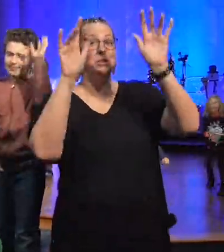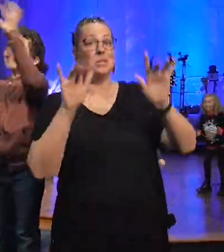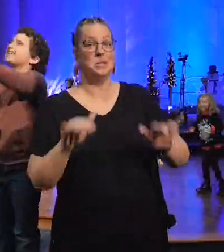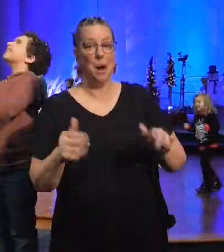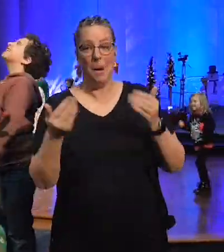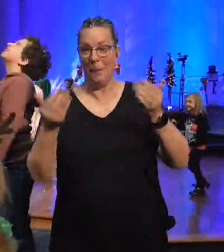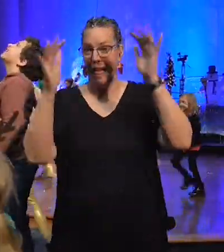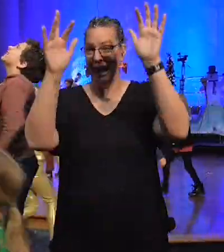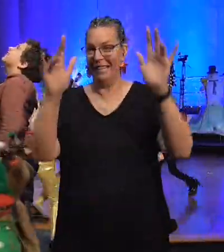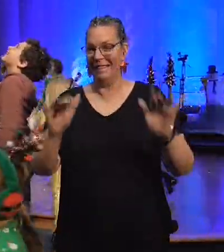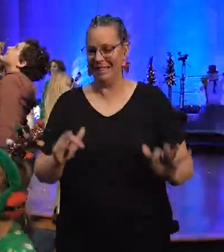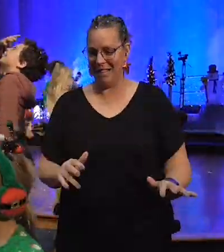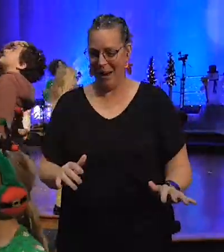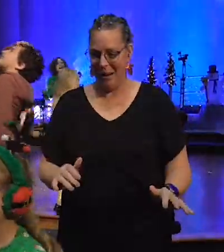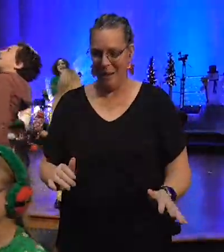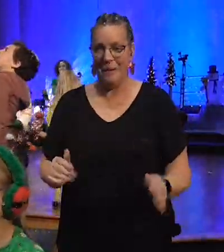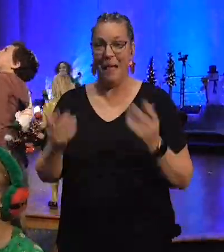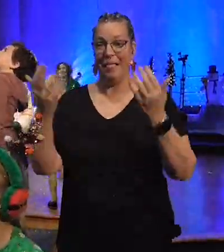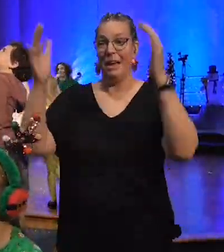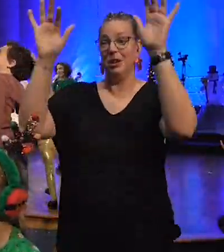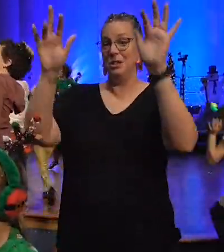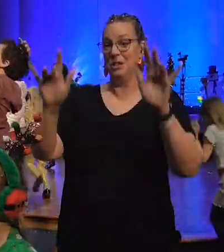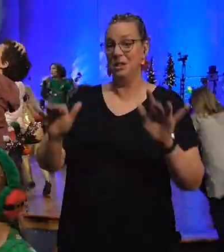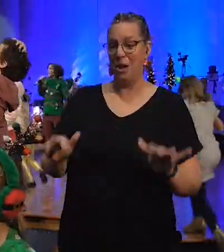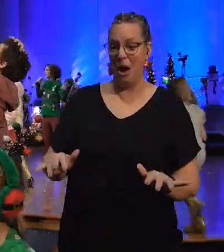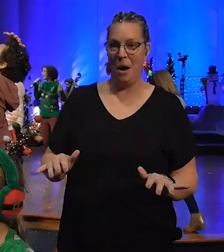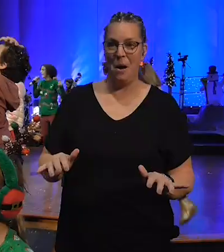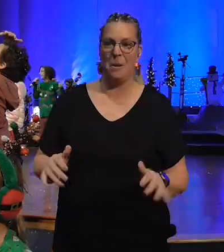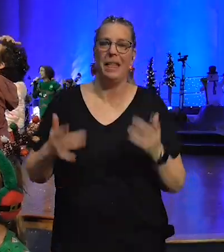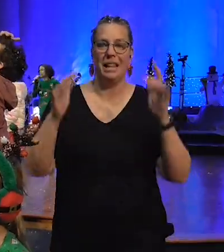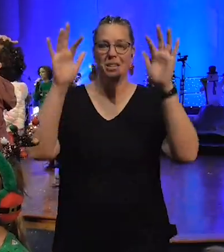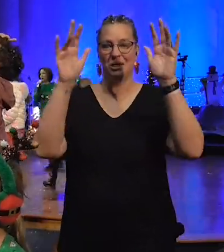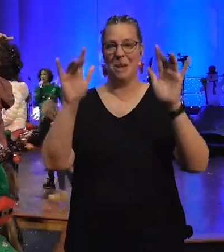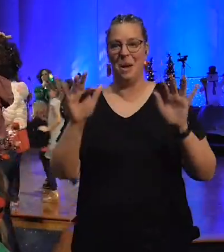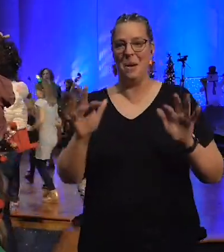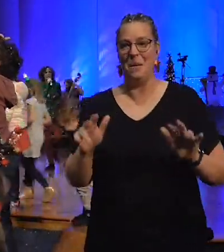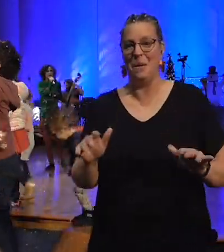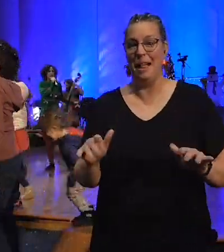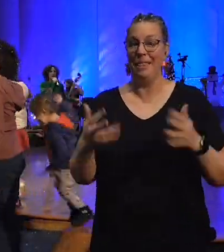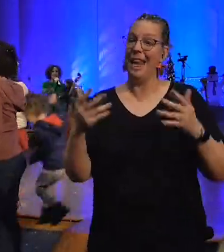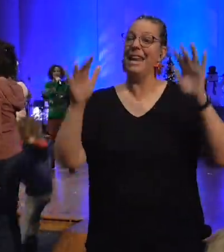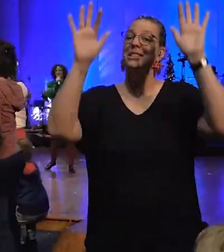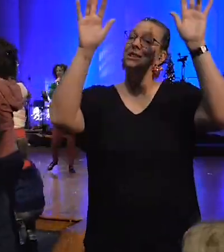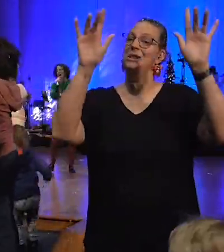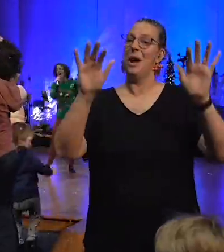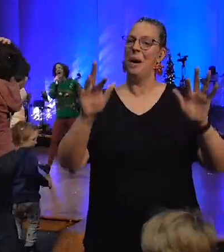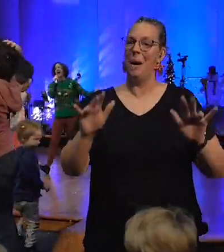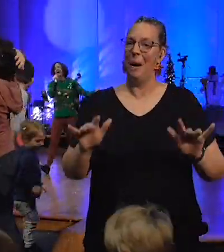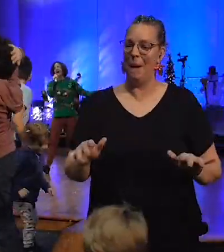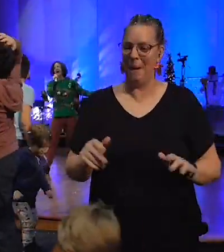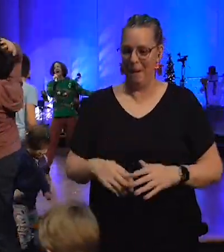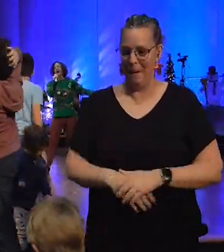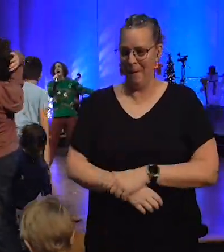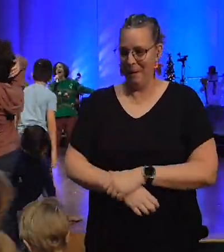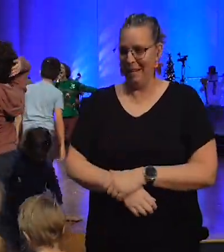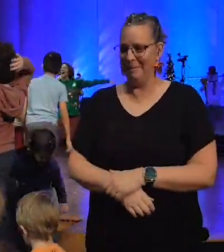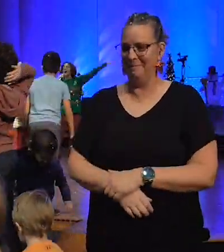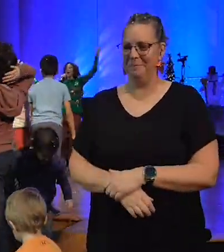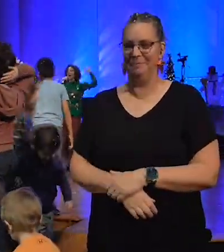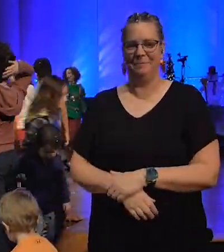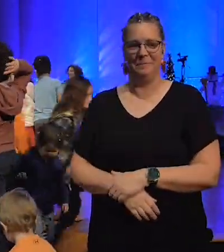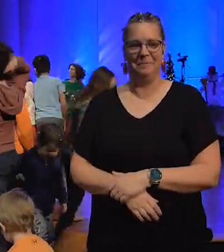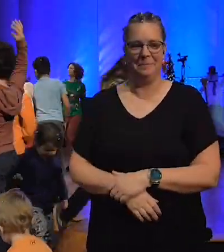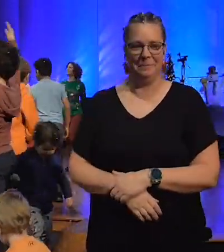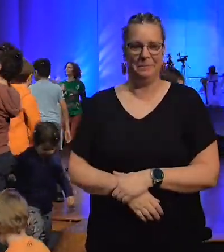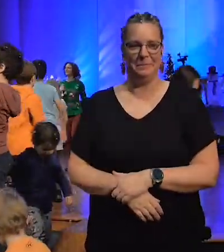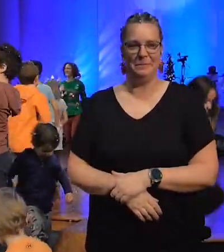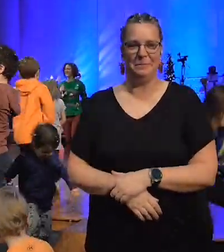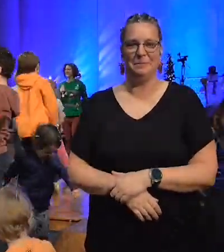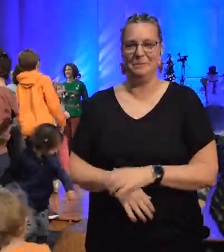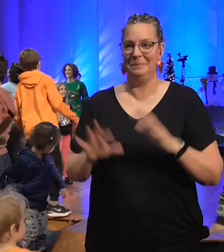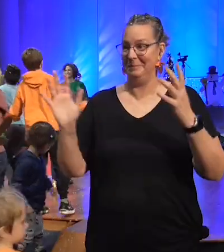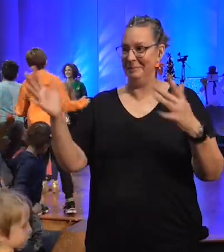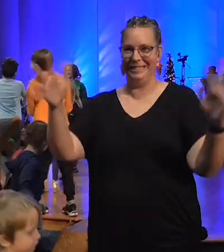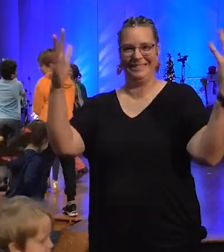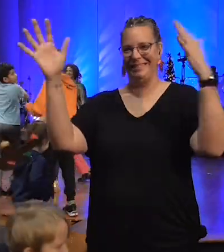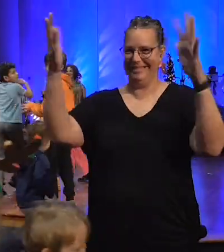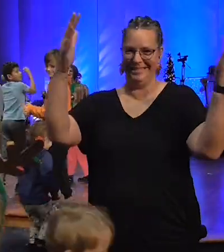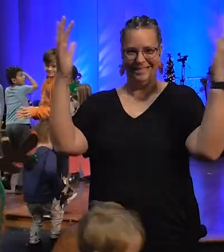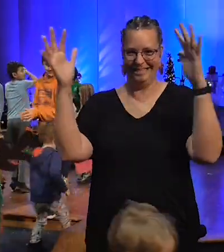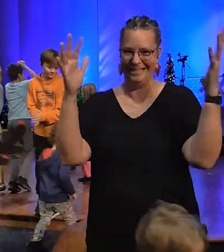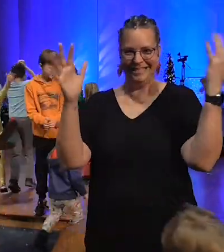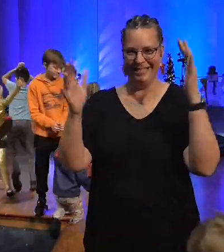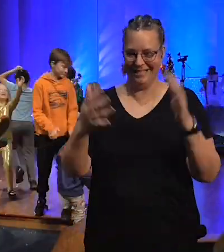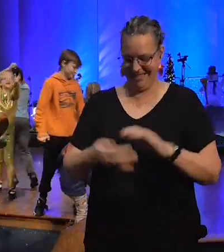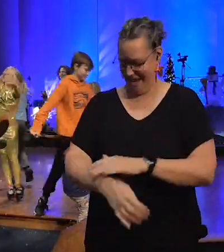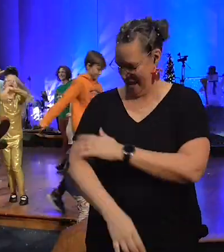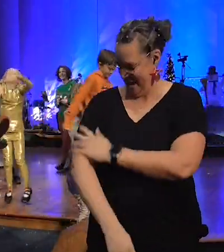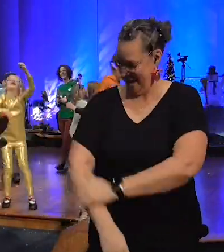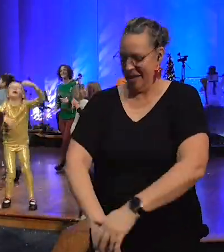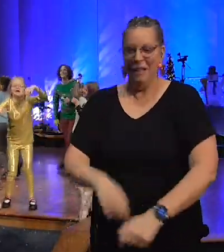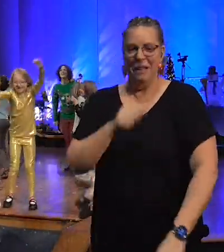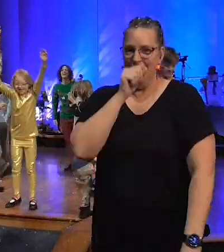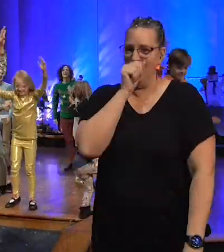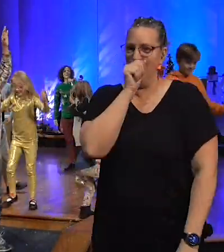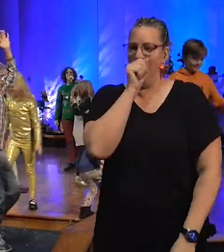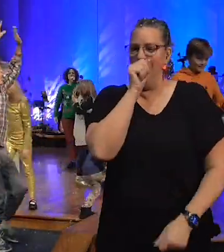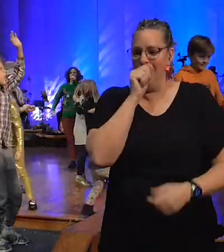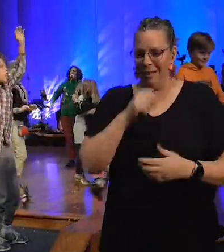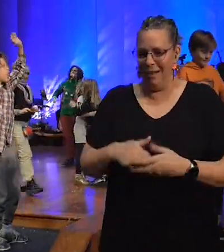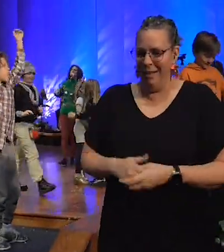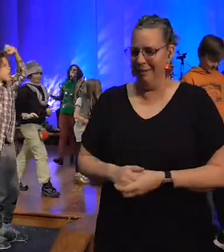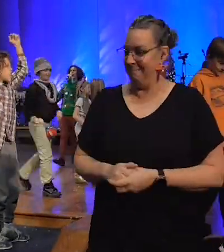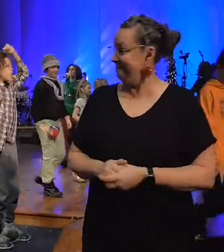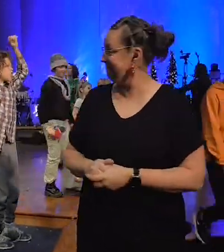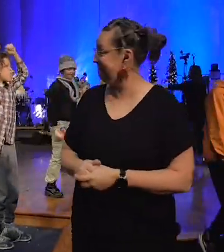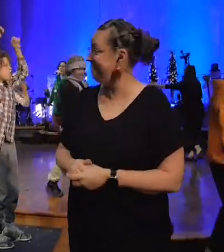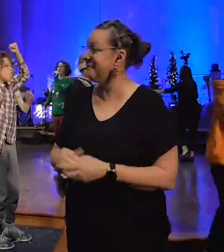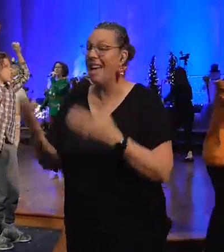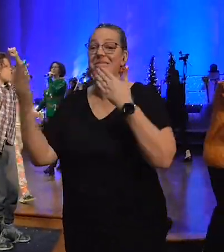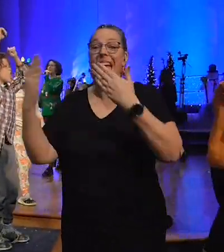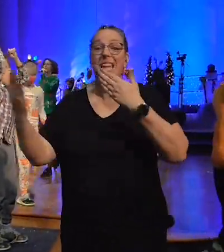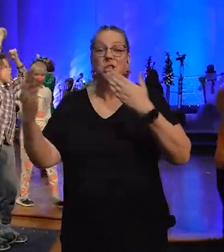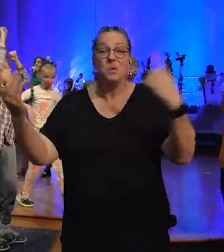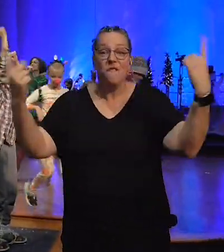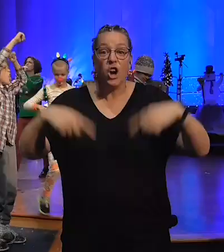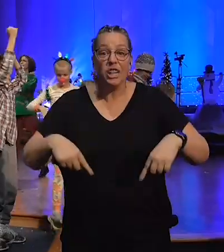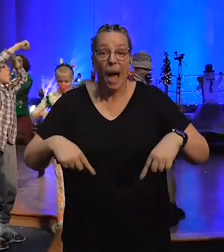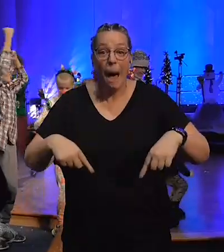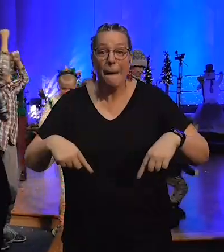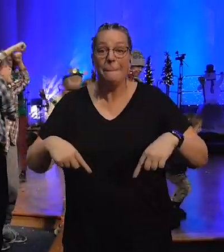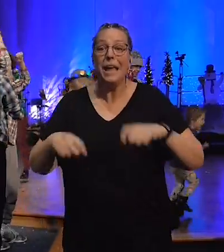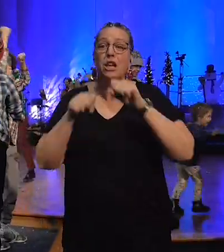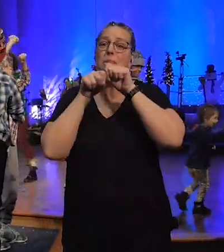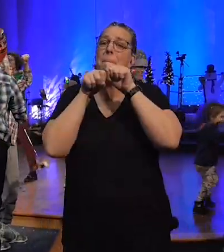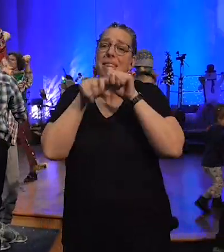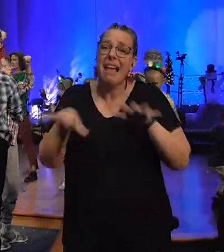let it let it let it let it s let it s let it s let it s let it s let it s thank you